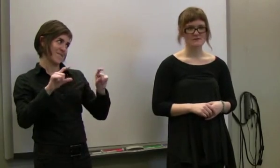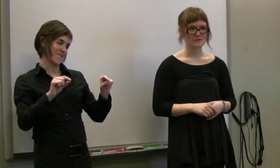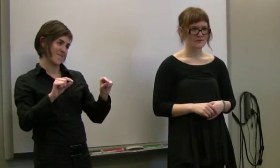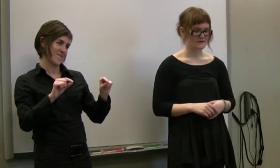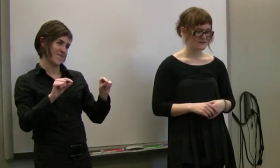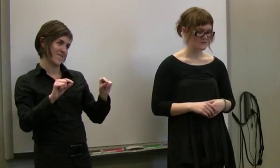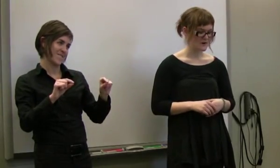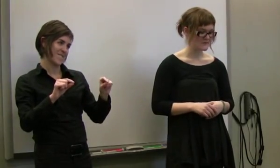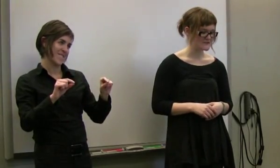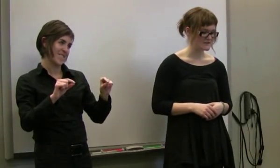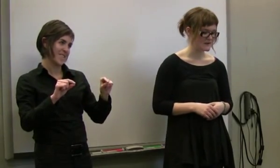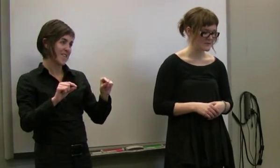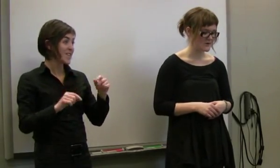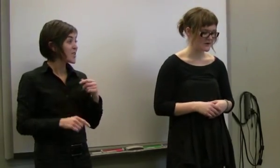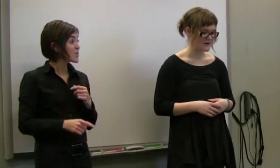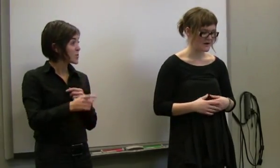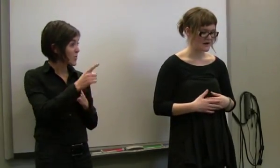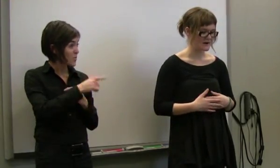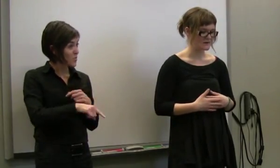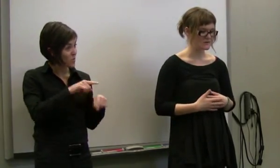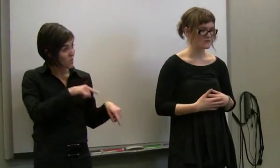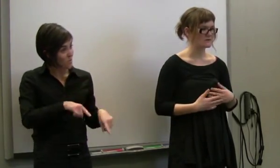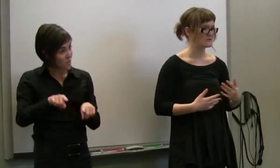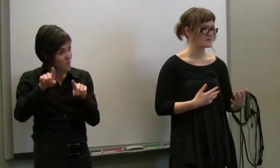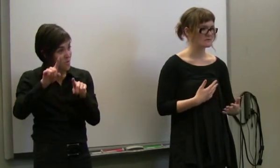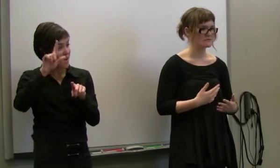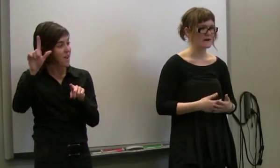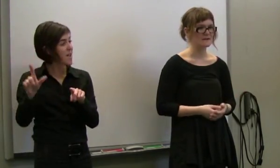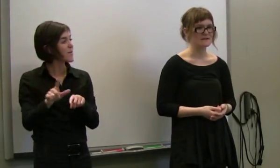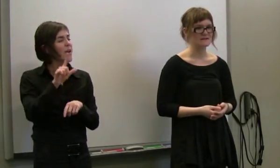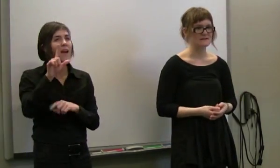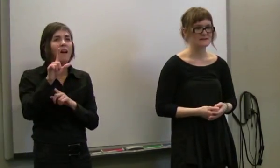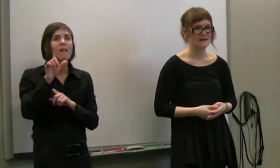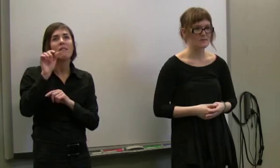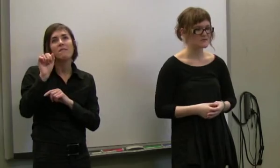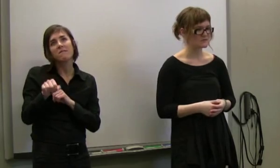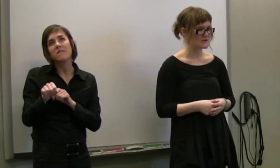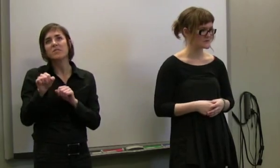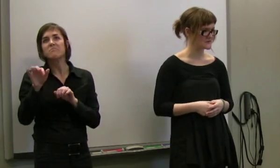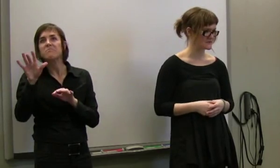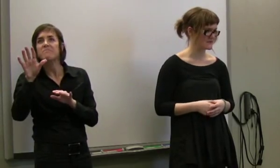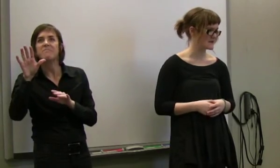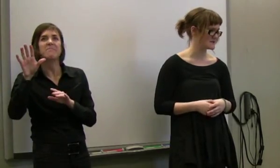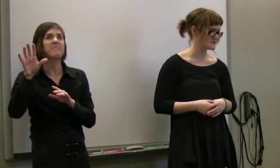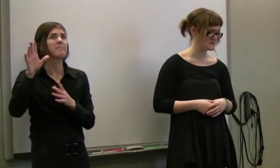If you come into the library you can find things to help you do all sorts of things.